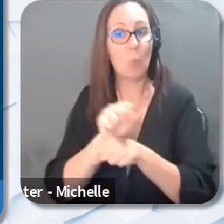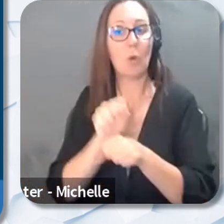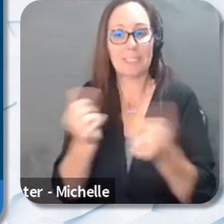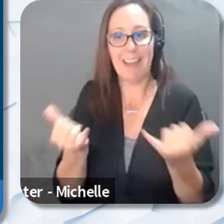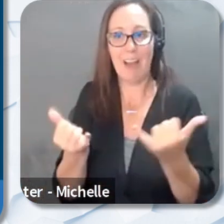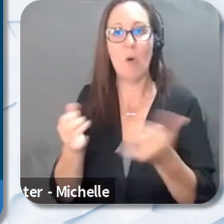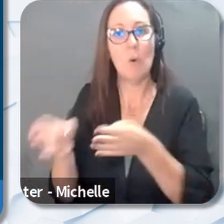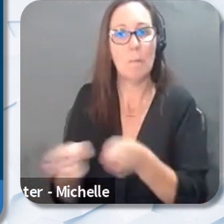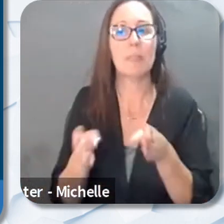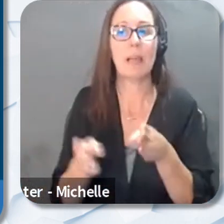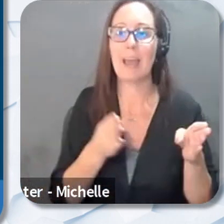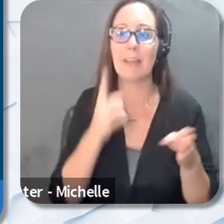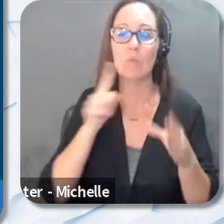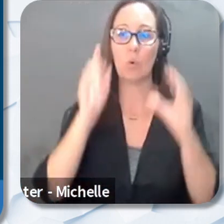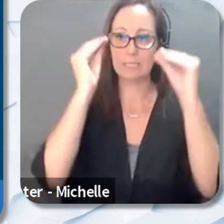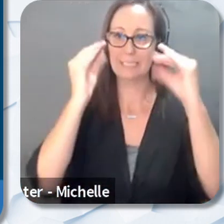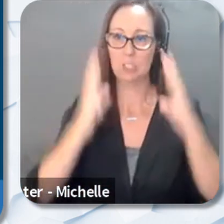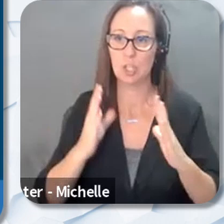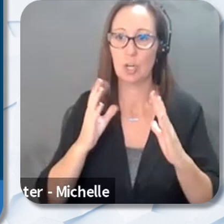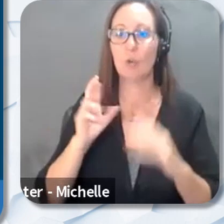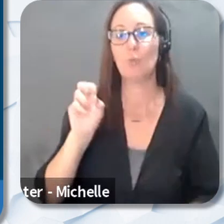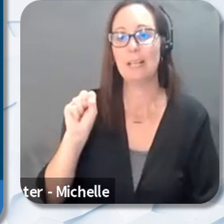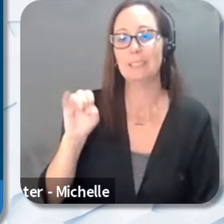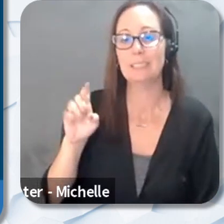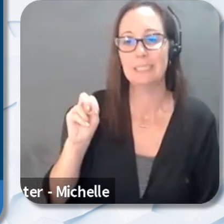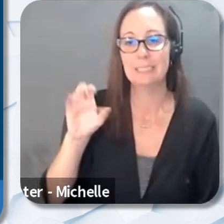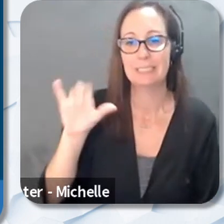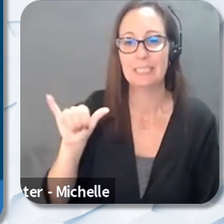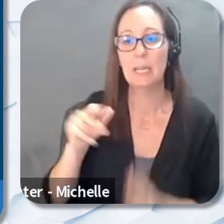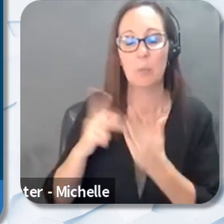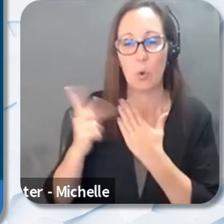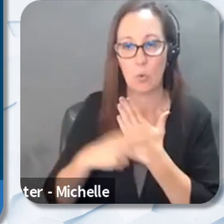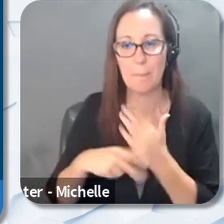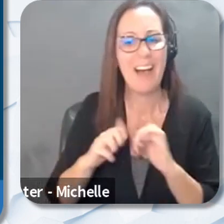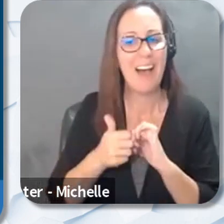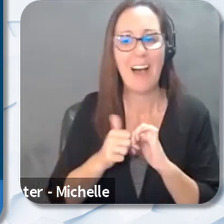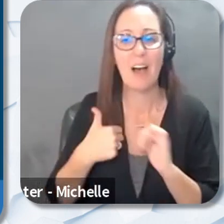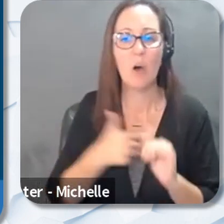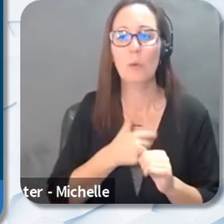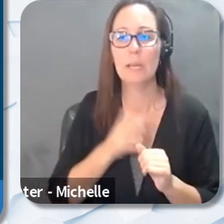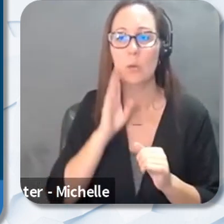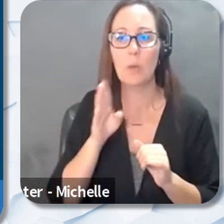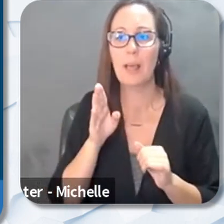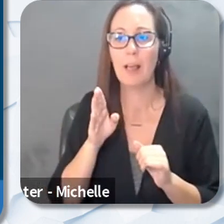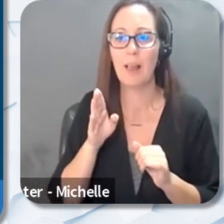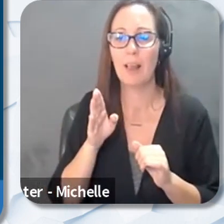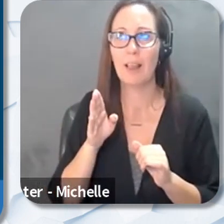teacher residency programs and figuring out how we're going to get everybody the right kind of